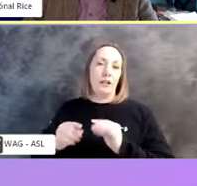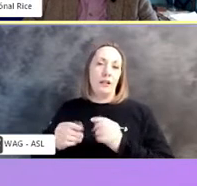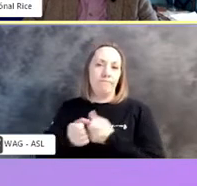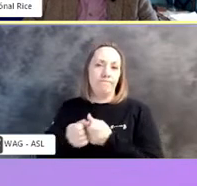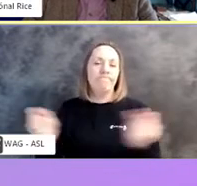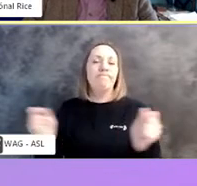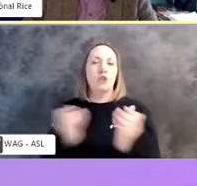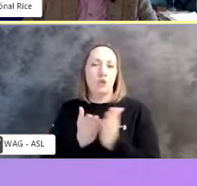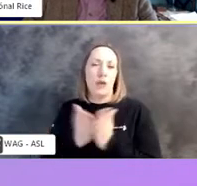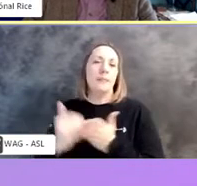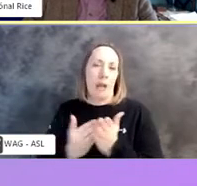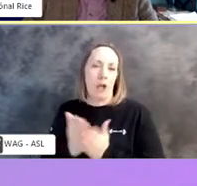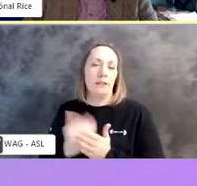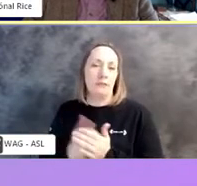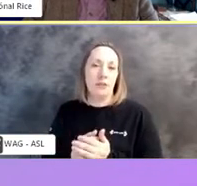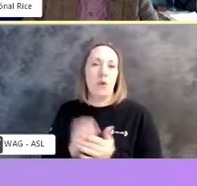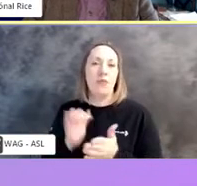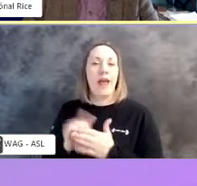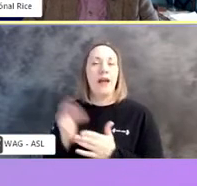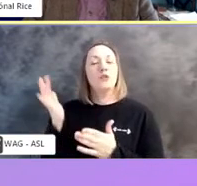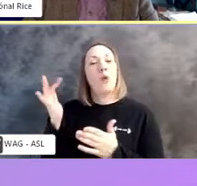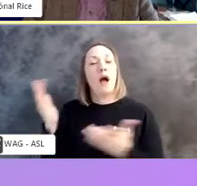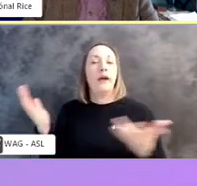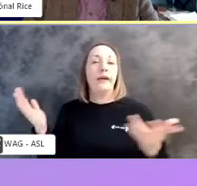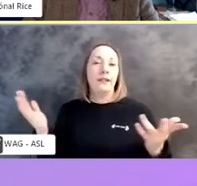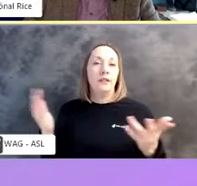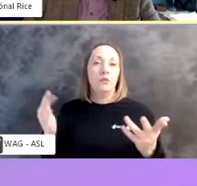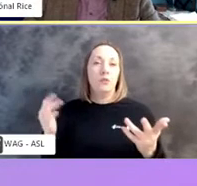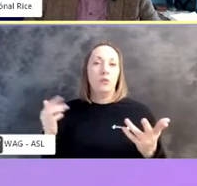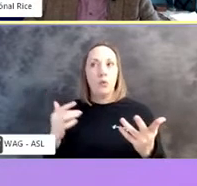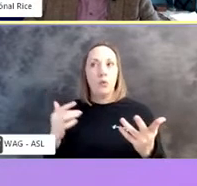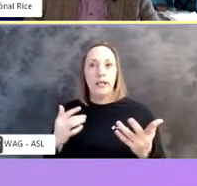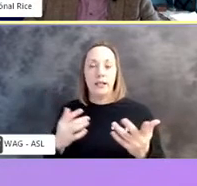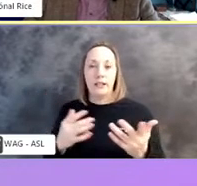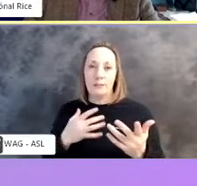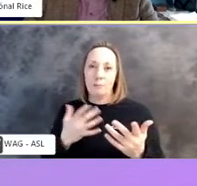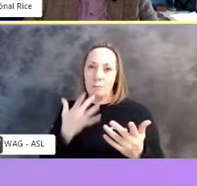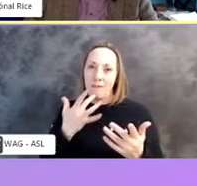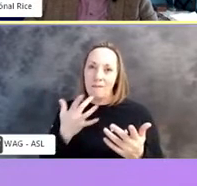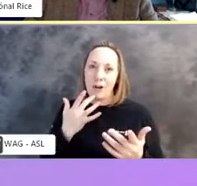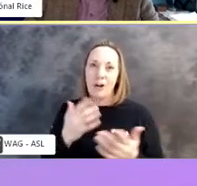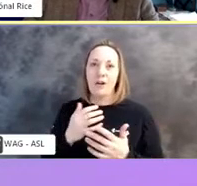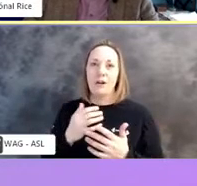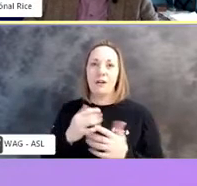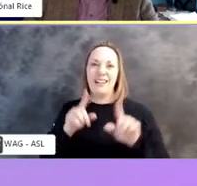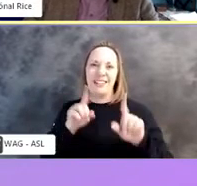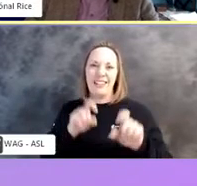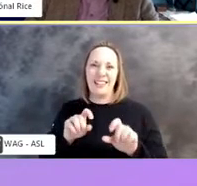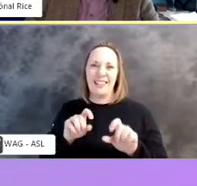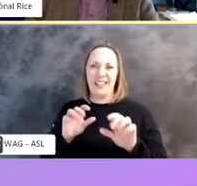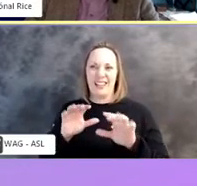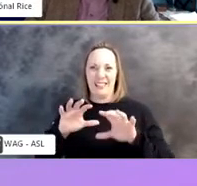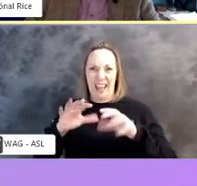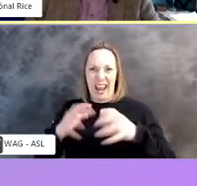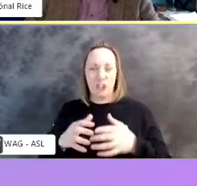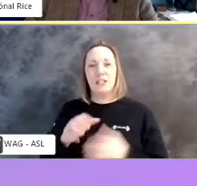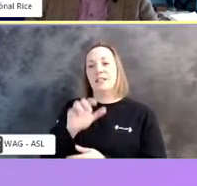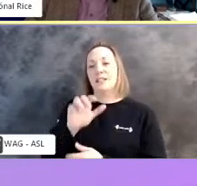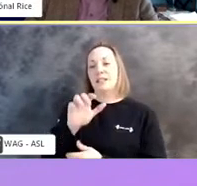that is not the have case and we been very careful to ensure how we conduct reviews is very open and transparent.